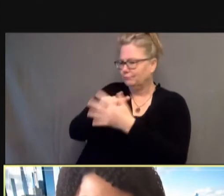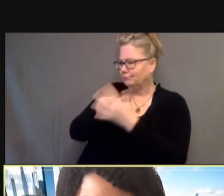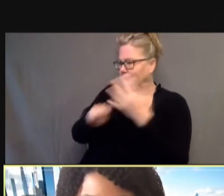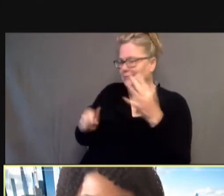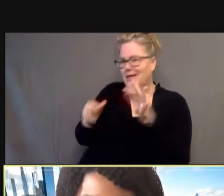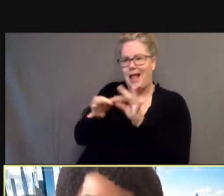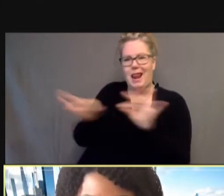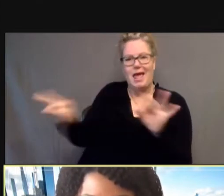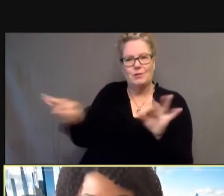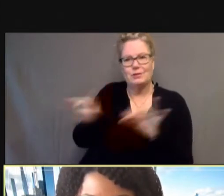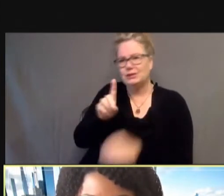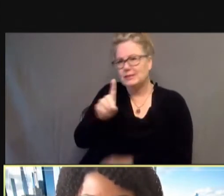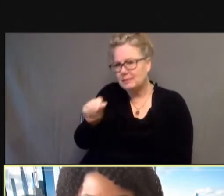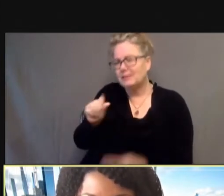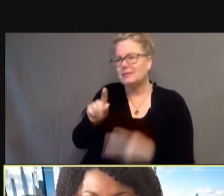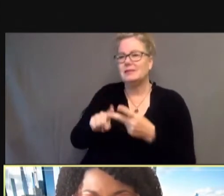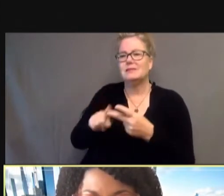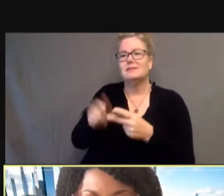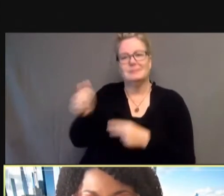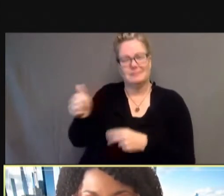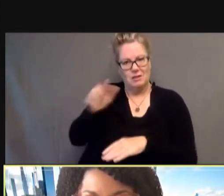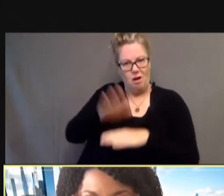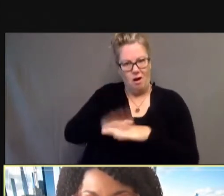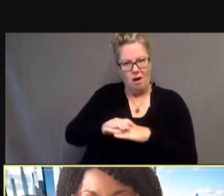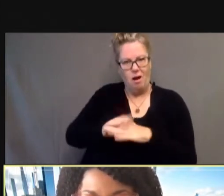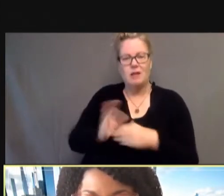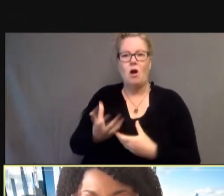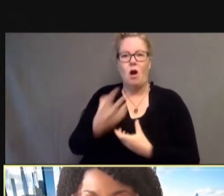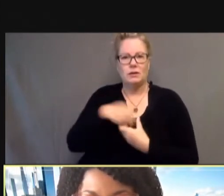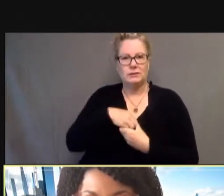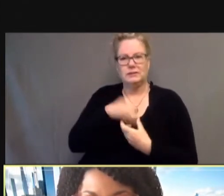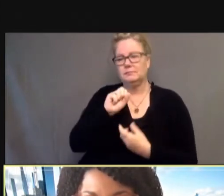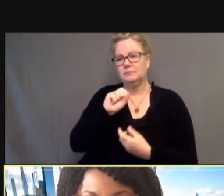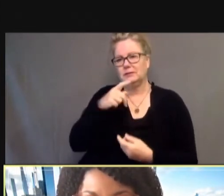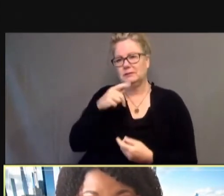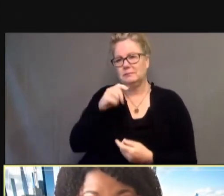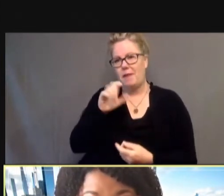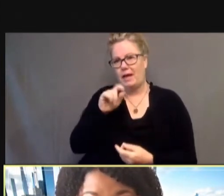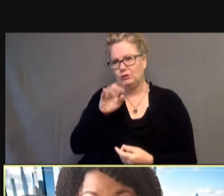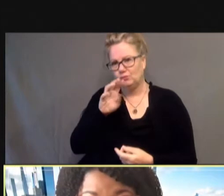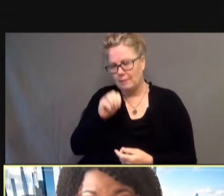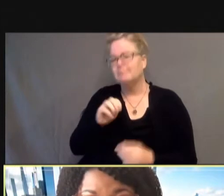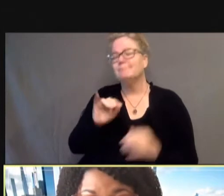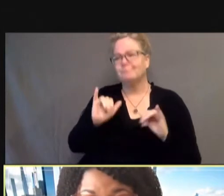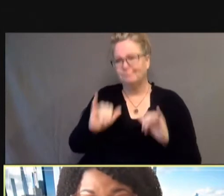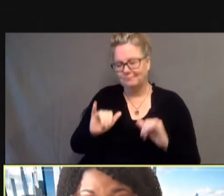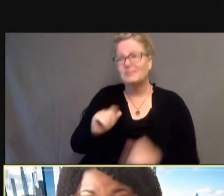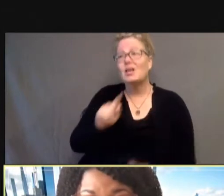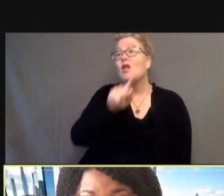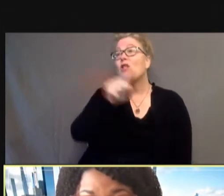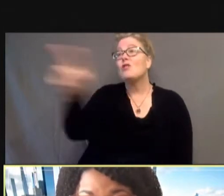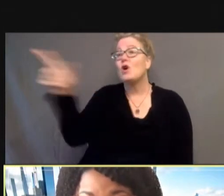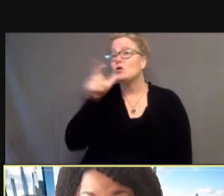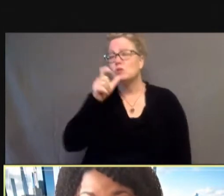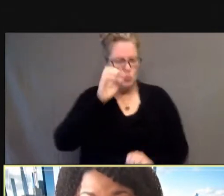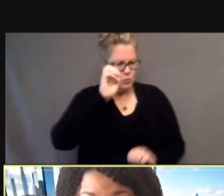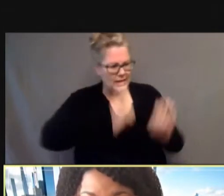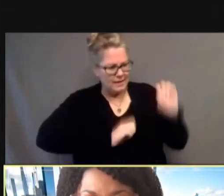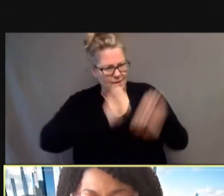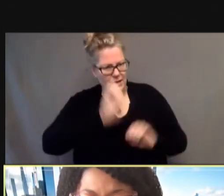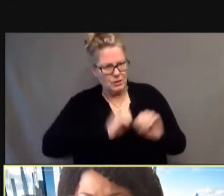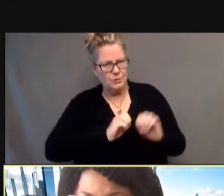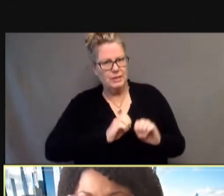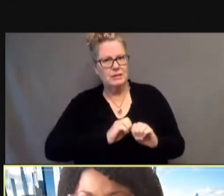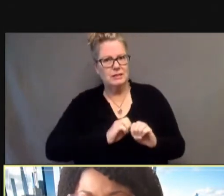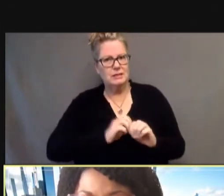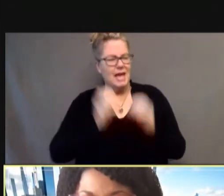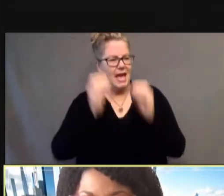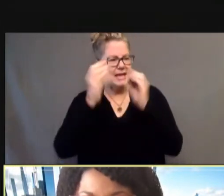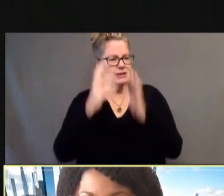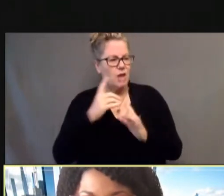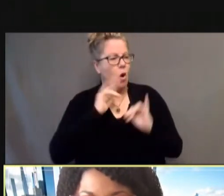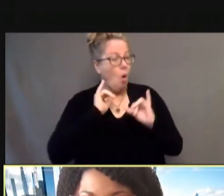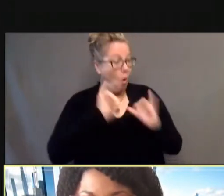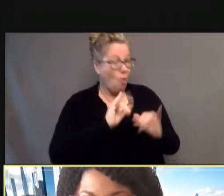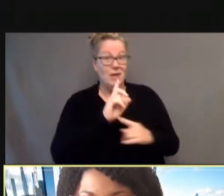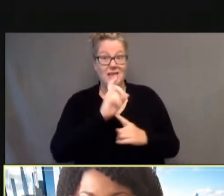diagnoses that were assigned. And the evaluators, some of the educators, they put limits on